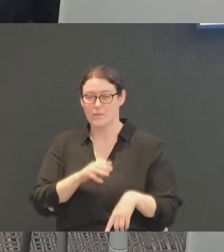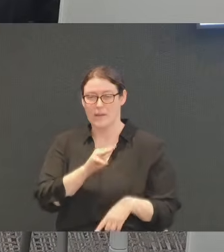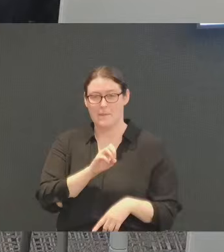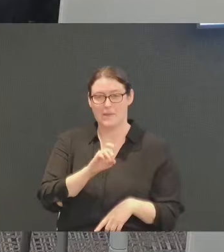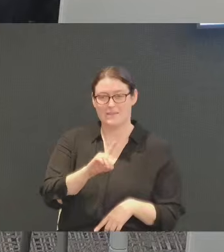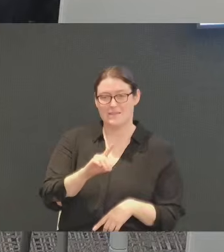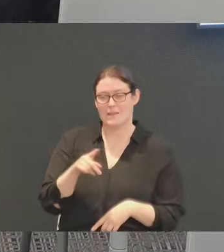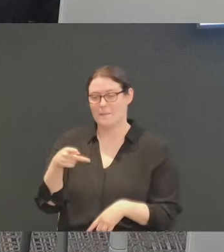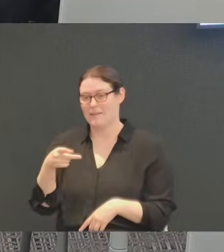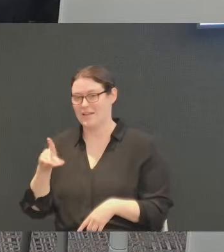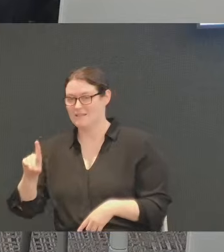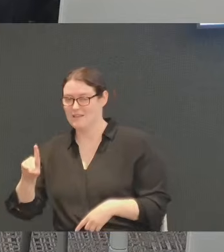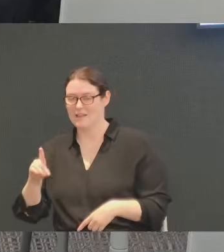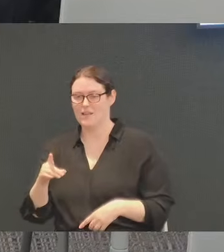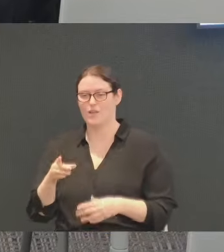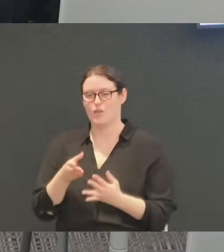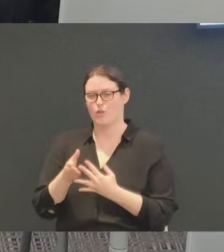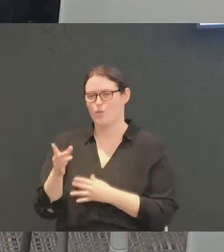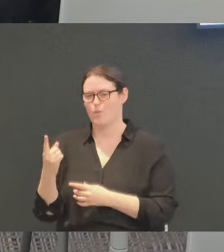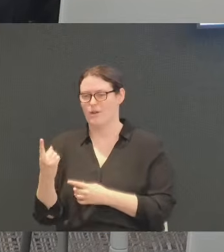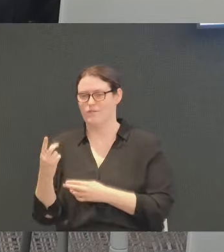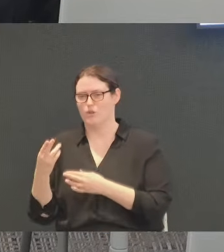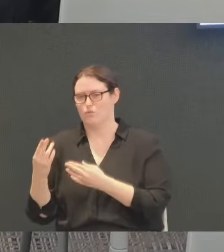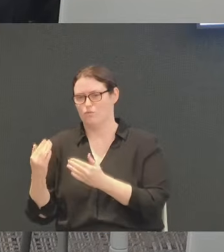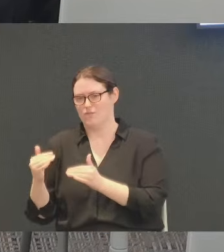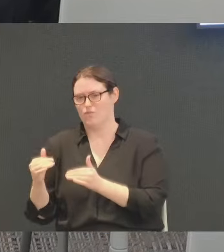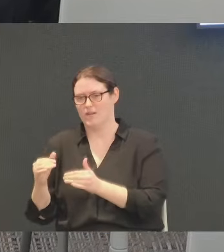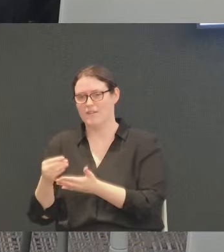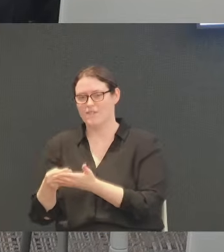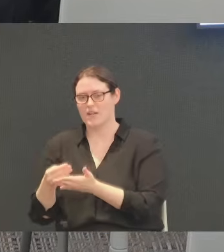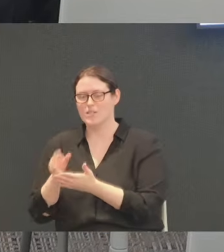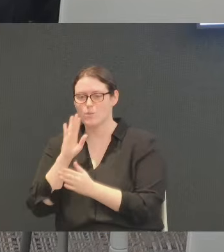Planning and Development through one of their restricted funds will provide some financial